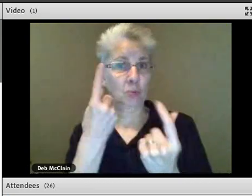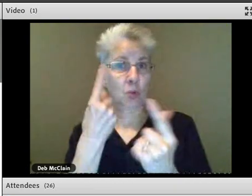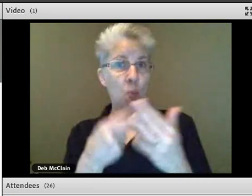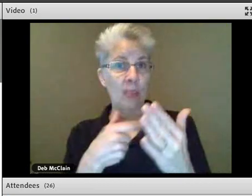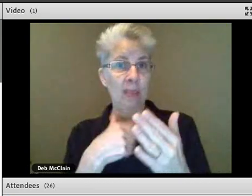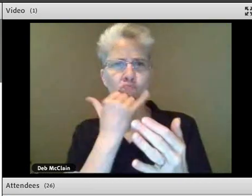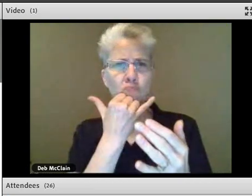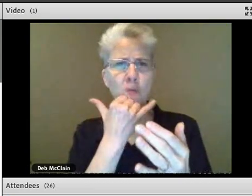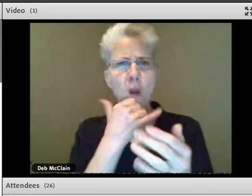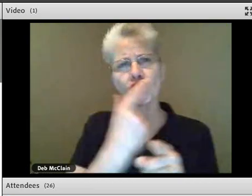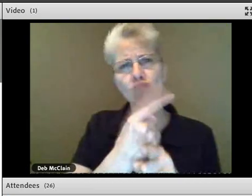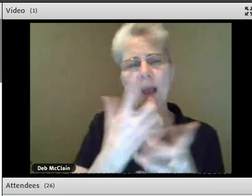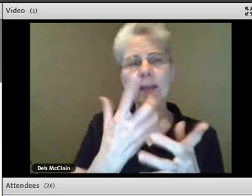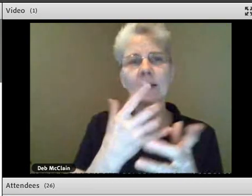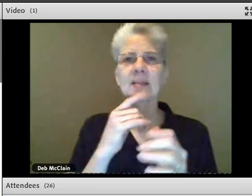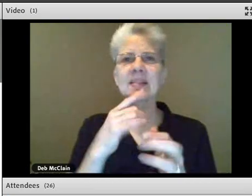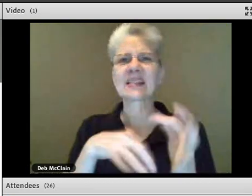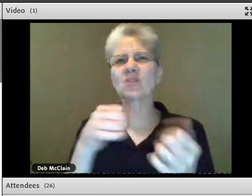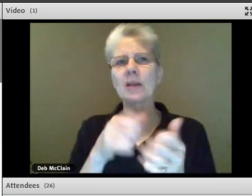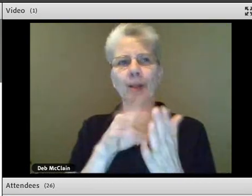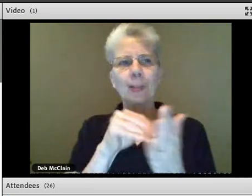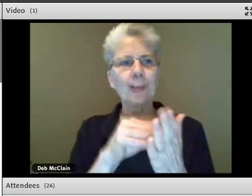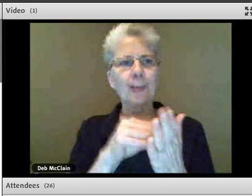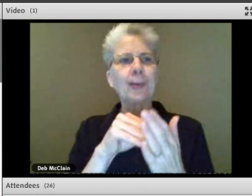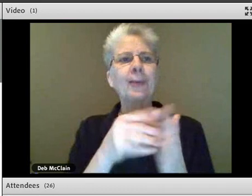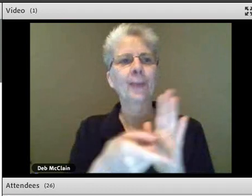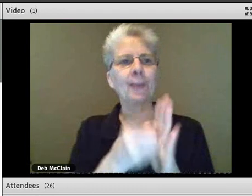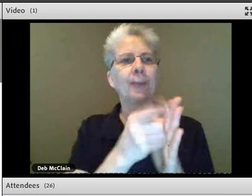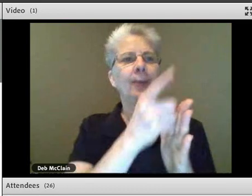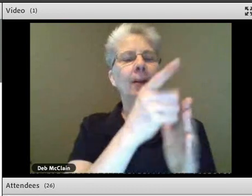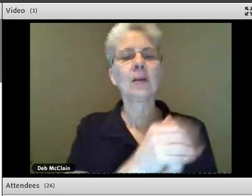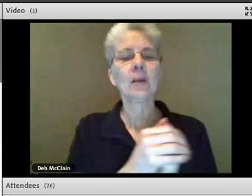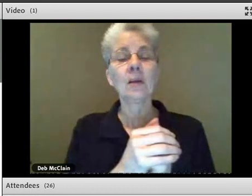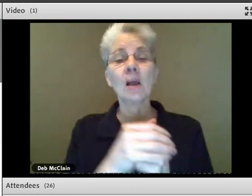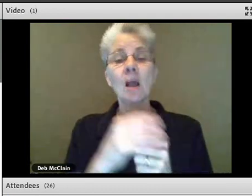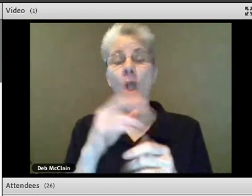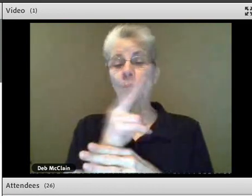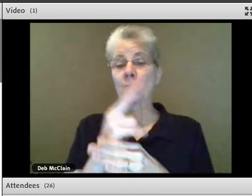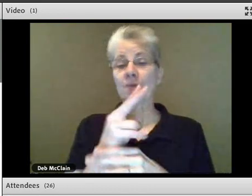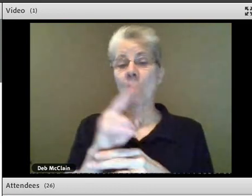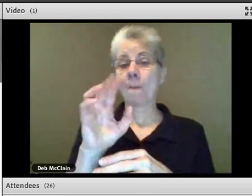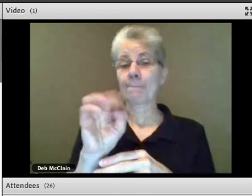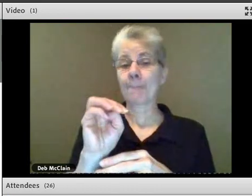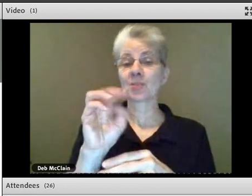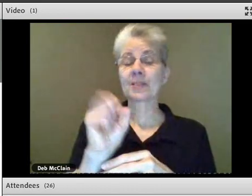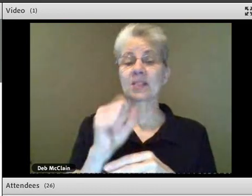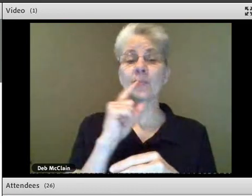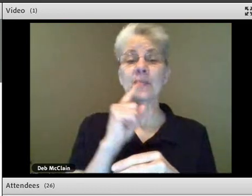versus having them try to learn on the fly. The other thing that's useful about learning management systems is for employee training,